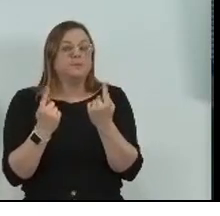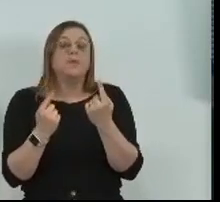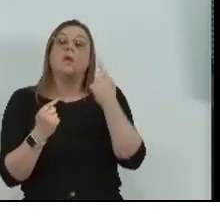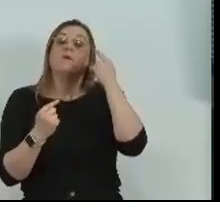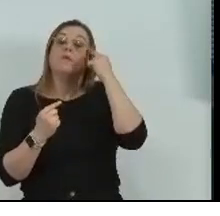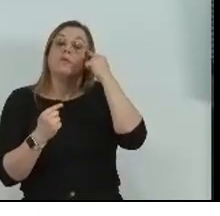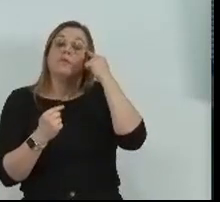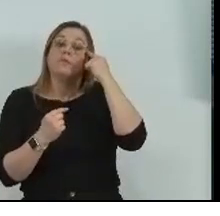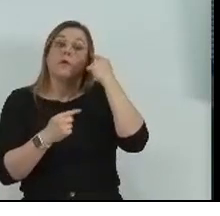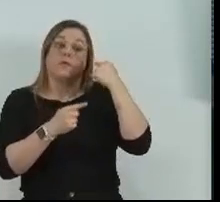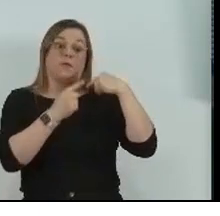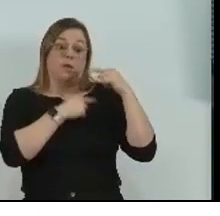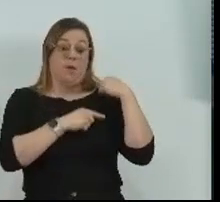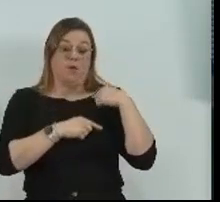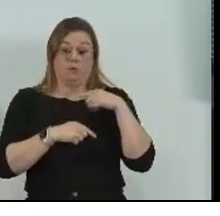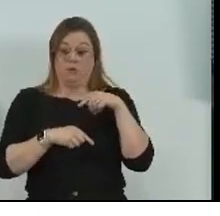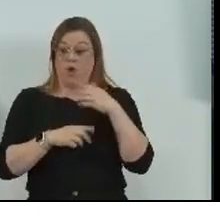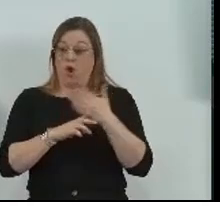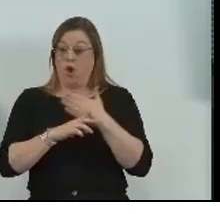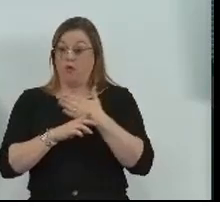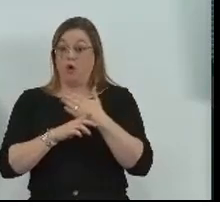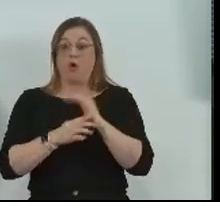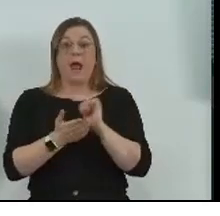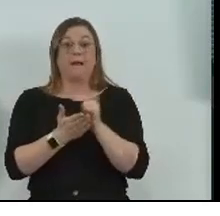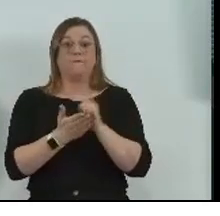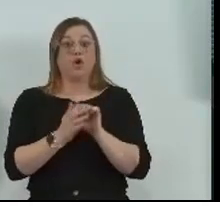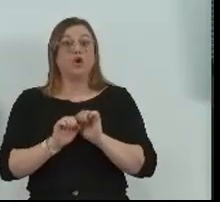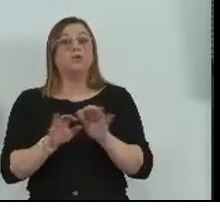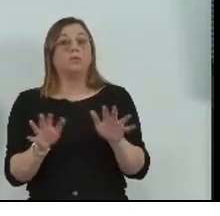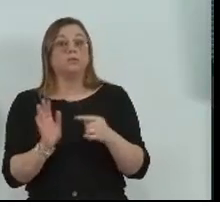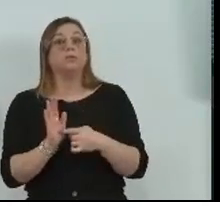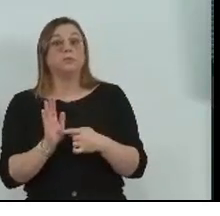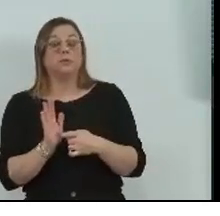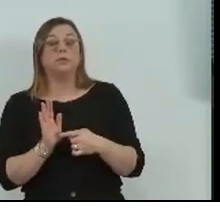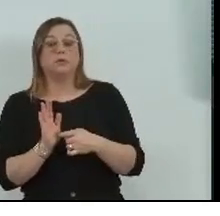the ad that we saw right at the start, the whole point of that was, you know,